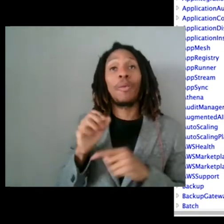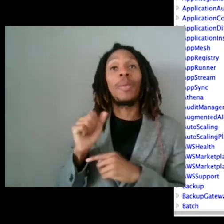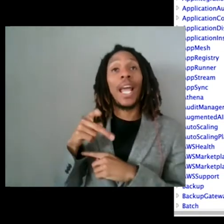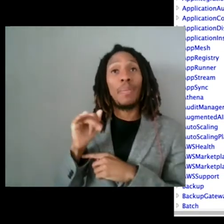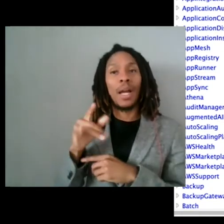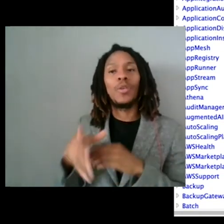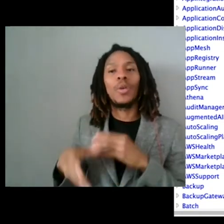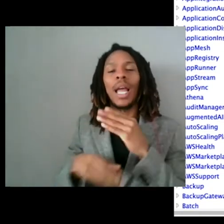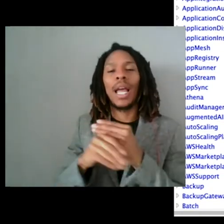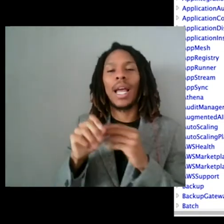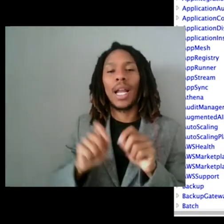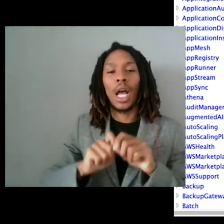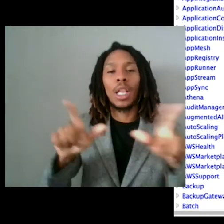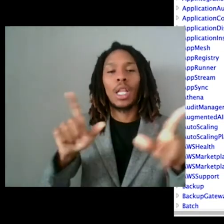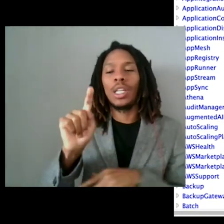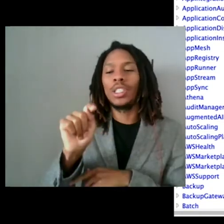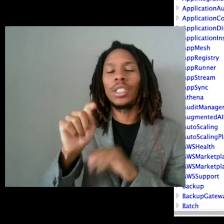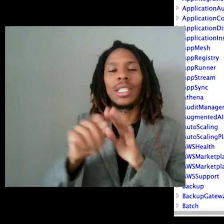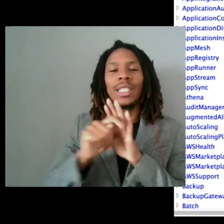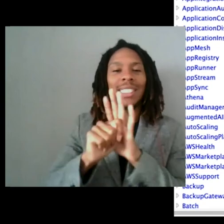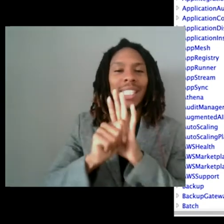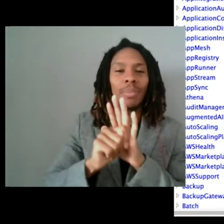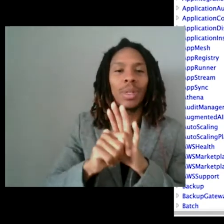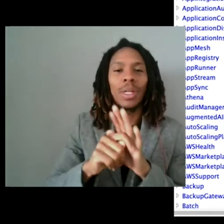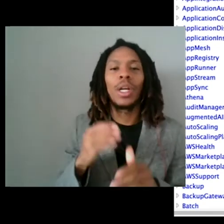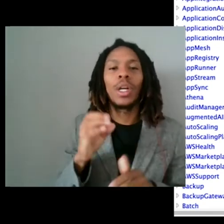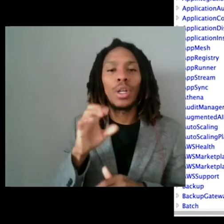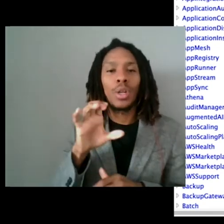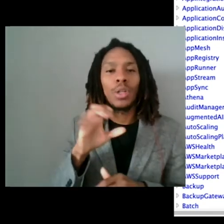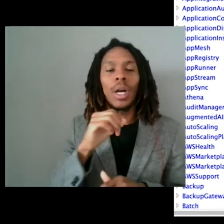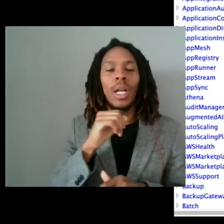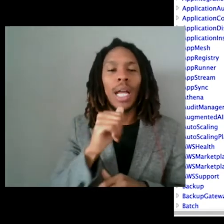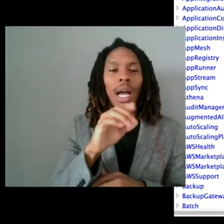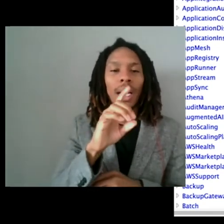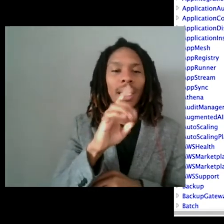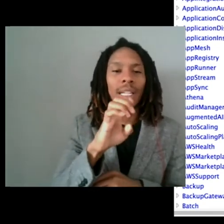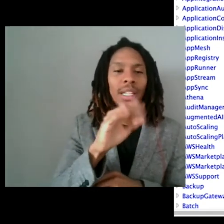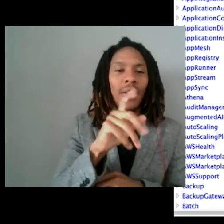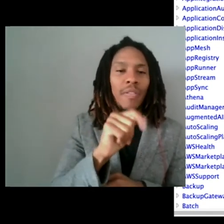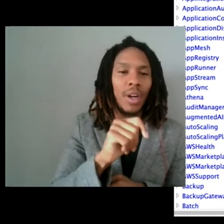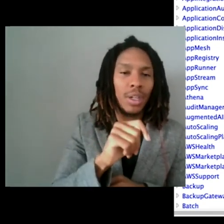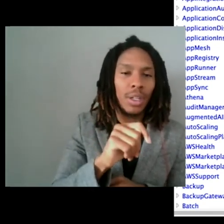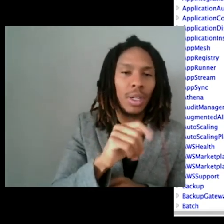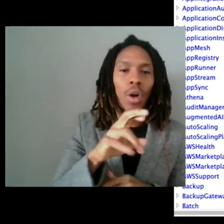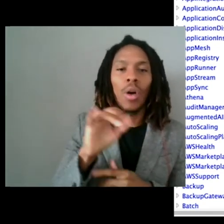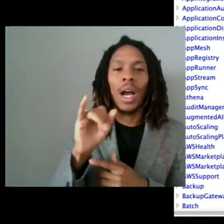So if you wanna do a non default VPC, if you wanna use IMDSv2 or some things like that.